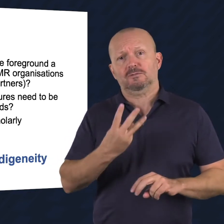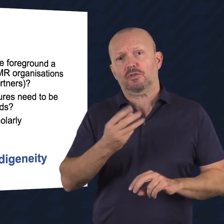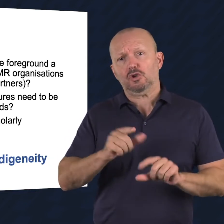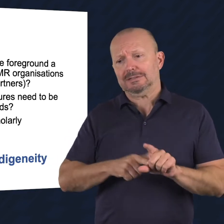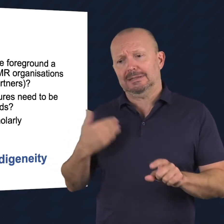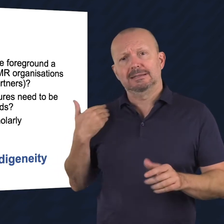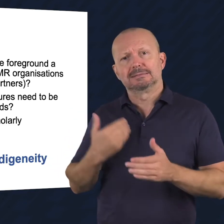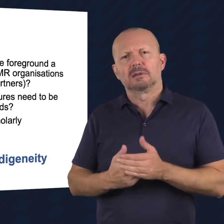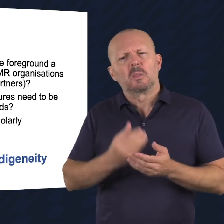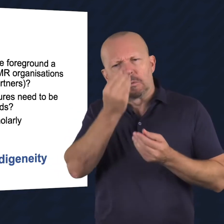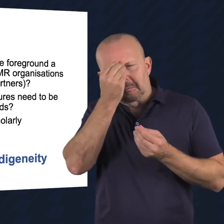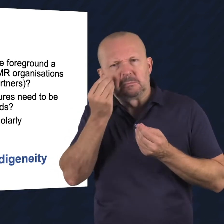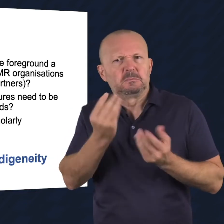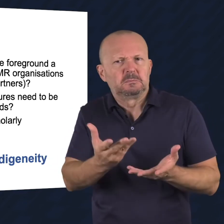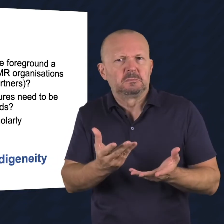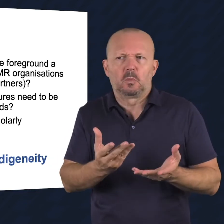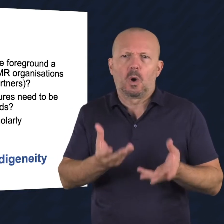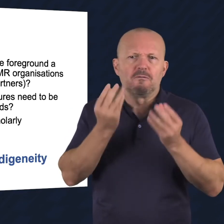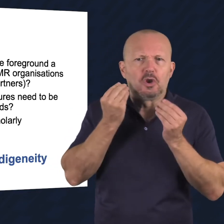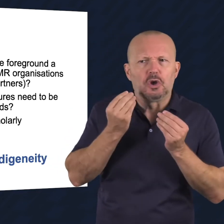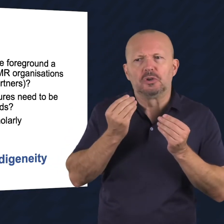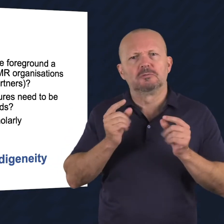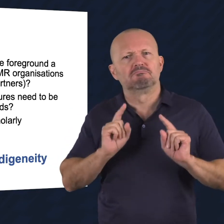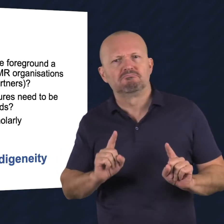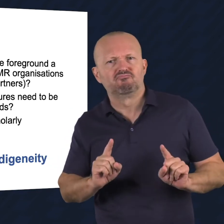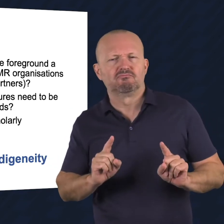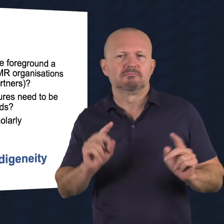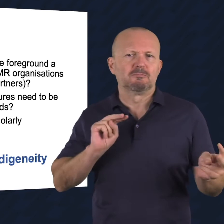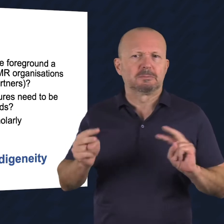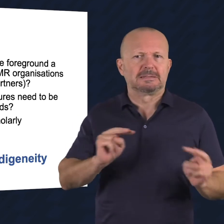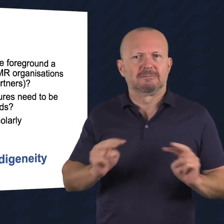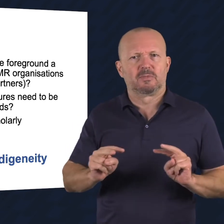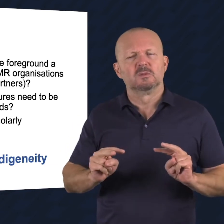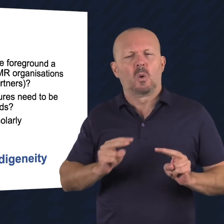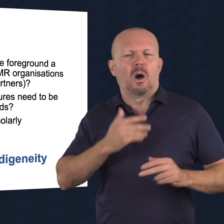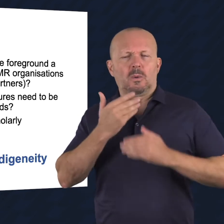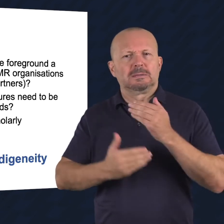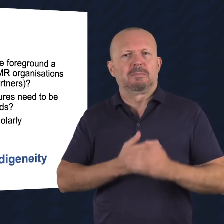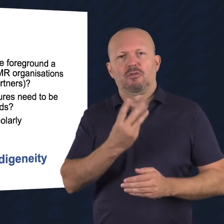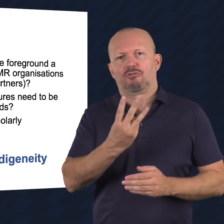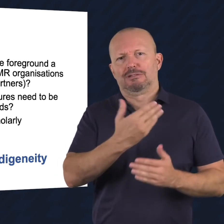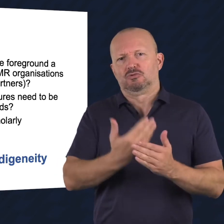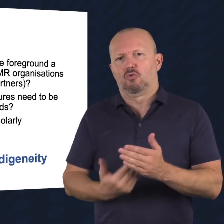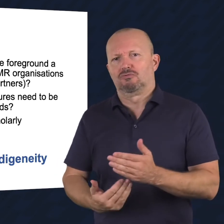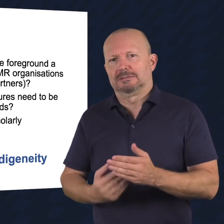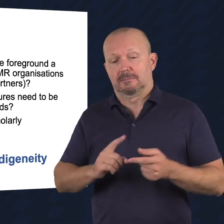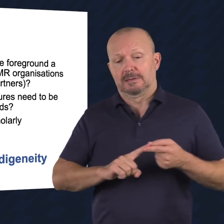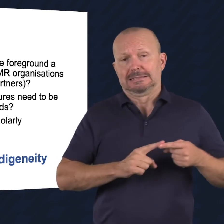in my three decades of research and a few of the lessons I've learned along the way. What follows are three stories organised